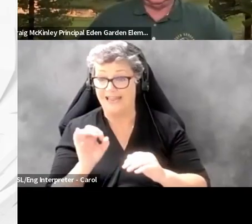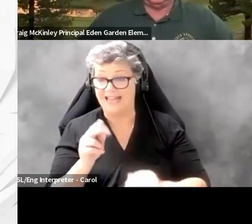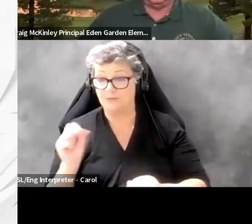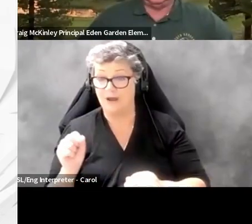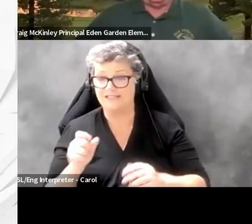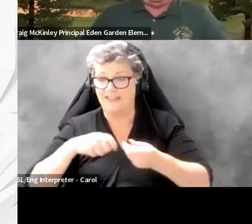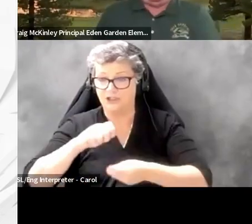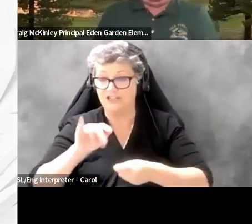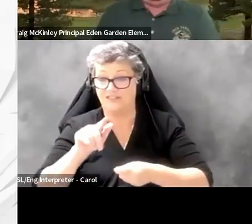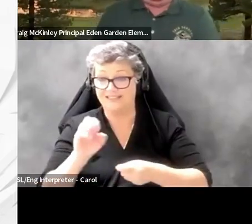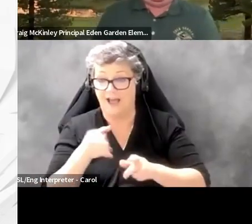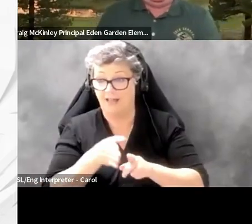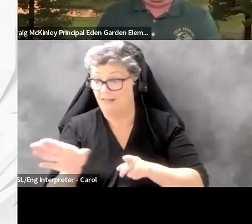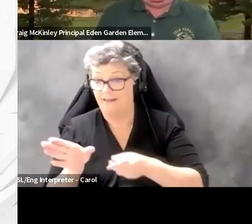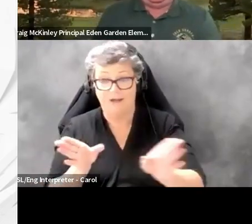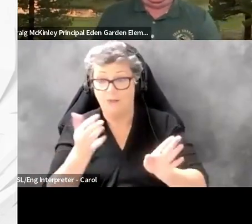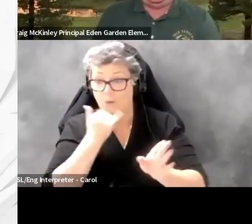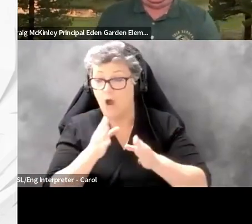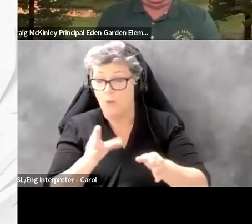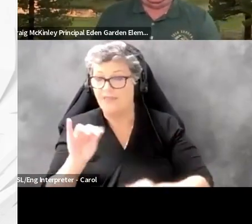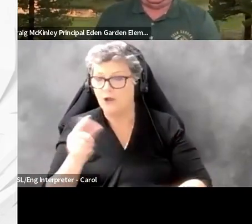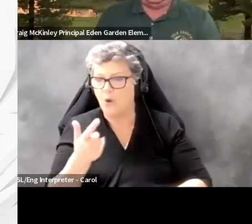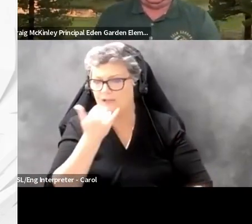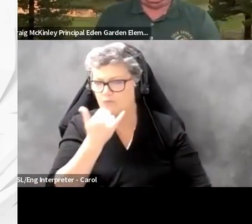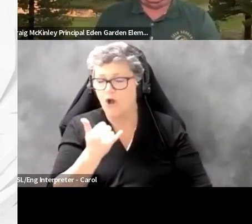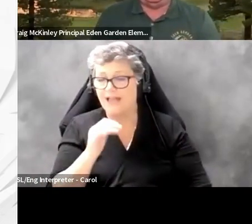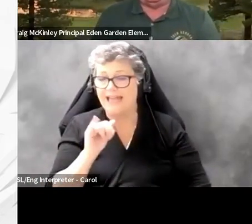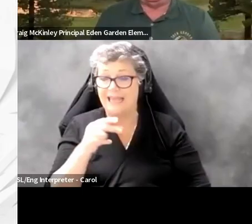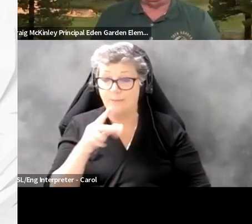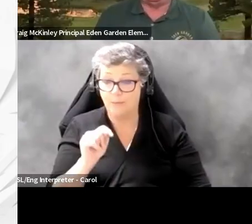And if it went the wrong way then your coding was wrong. So it input output. So being able to